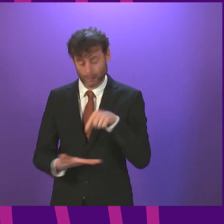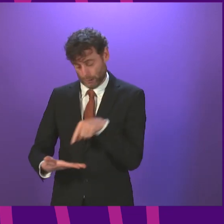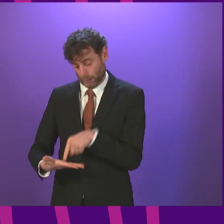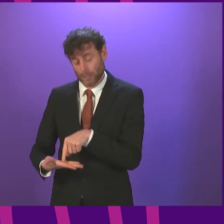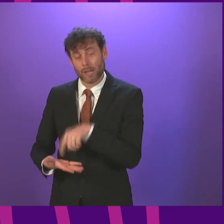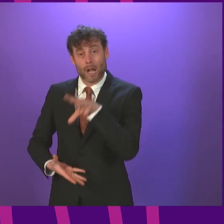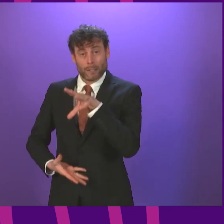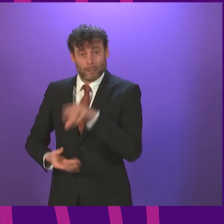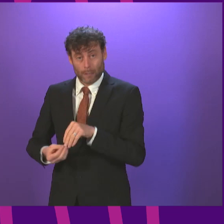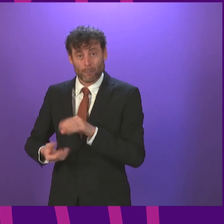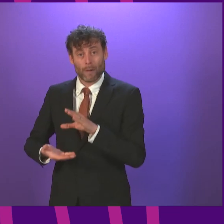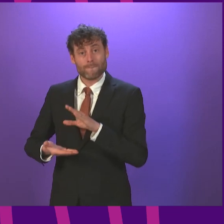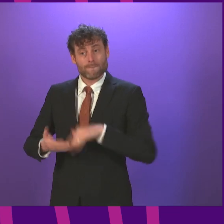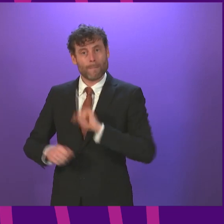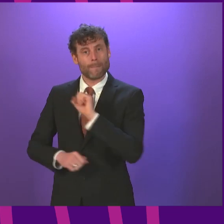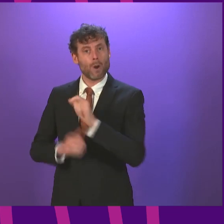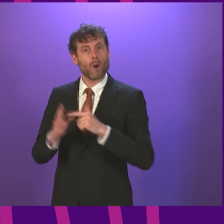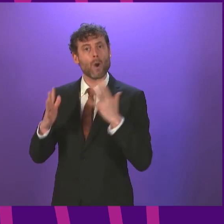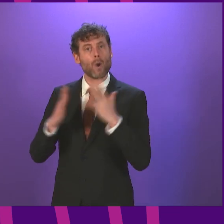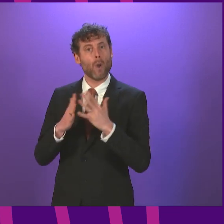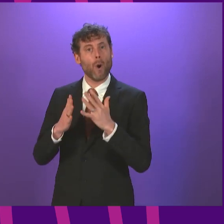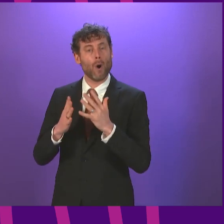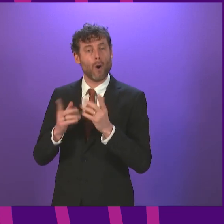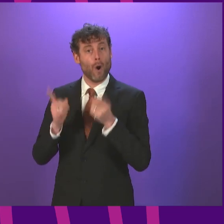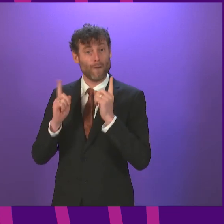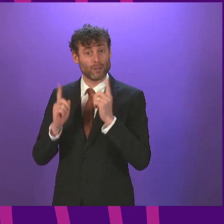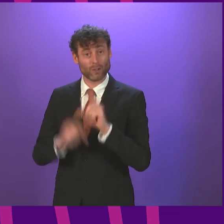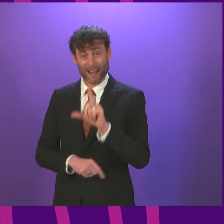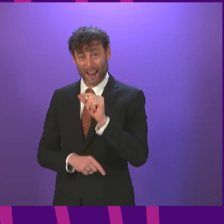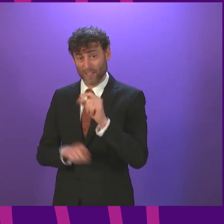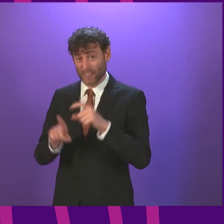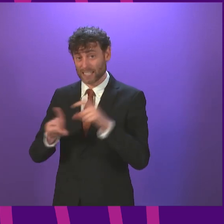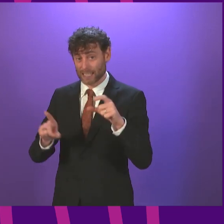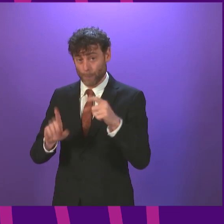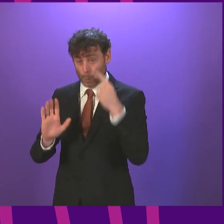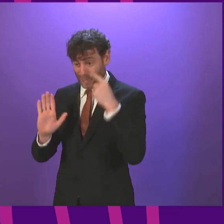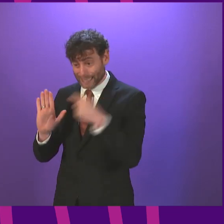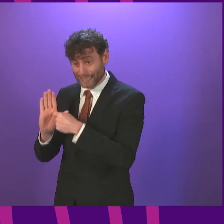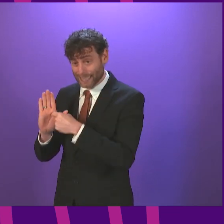from the law officers on 11 December. That sets out very clearly—people can read it—that